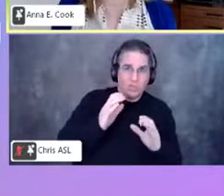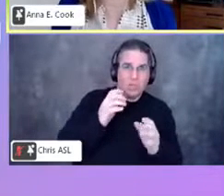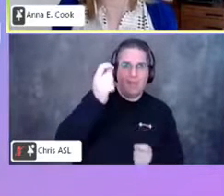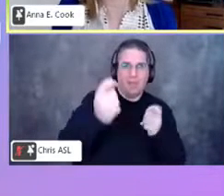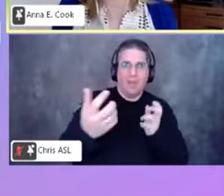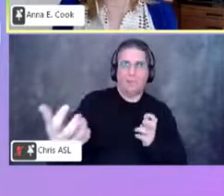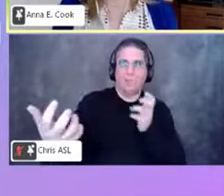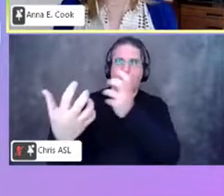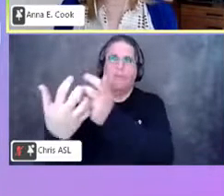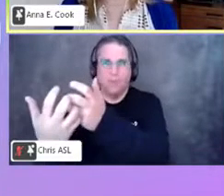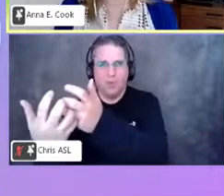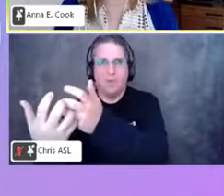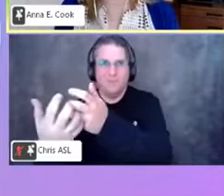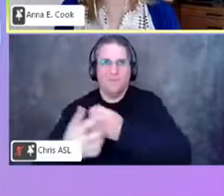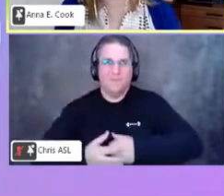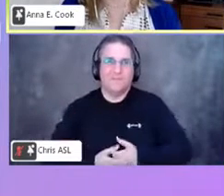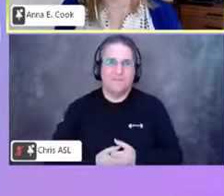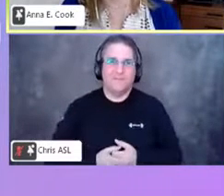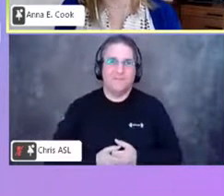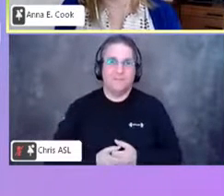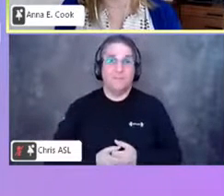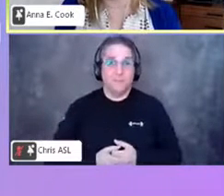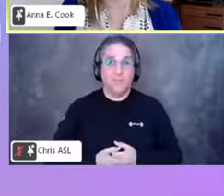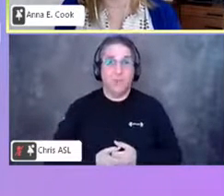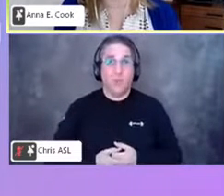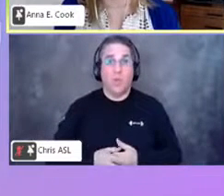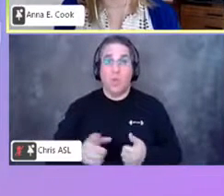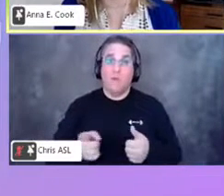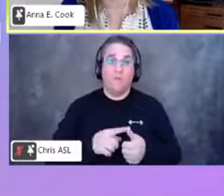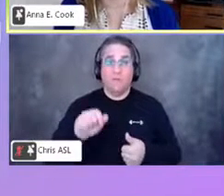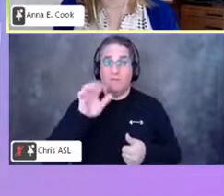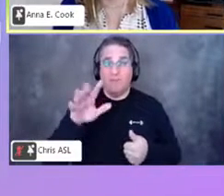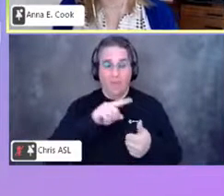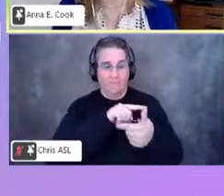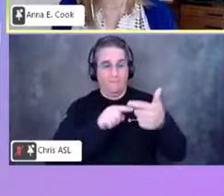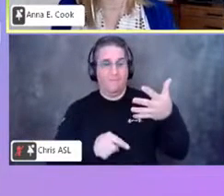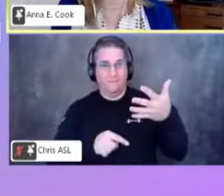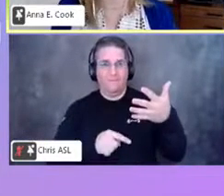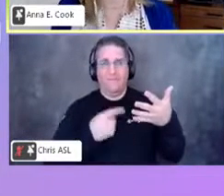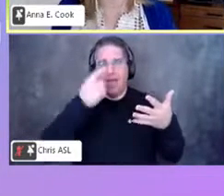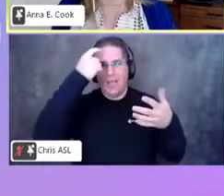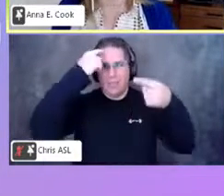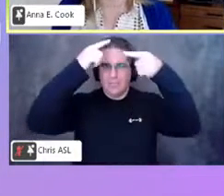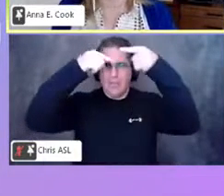so these are our first five cognitive areas and there's opportunities for more